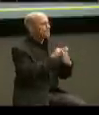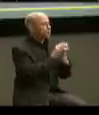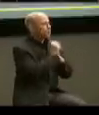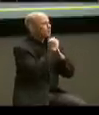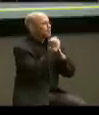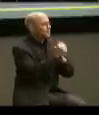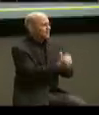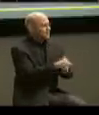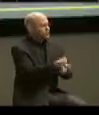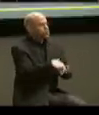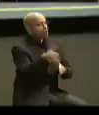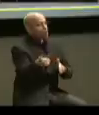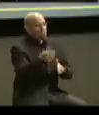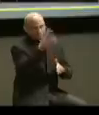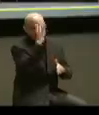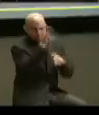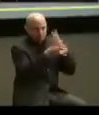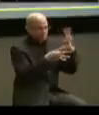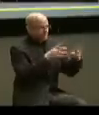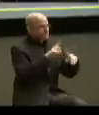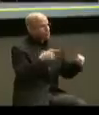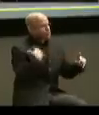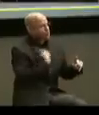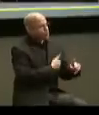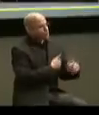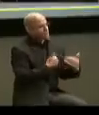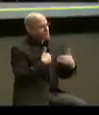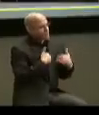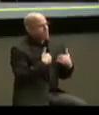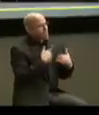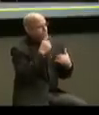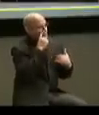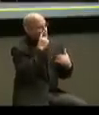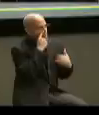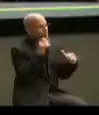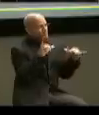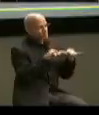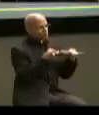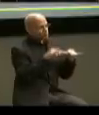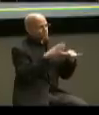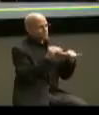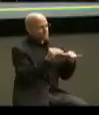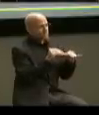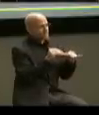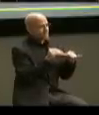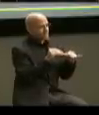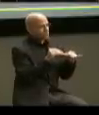BEHAVIORS THAT WE KNEW WOULD LEAD TO OTHER INNOVATIONS.